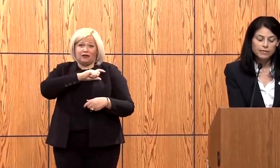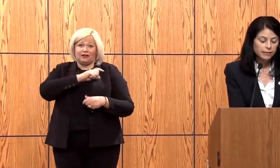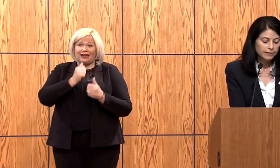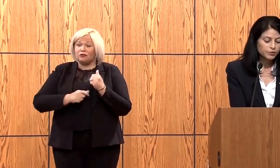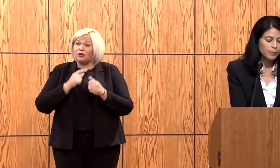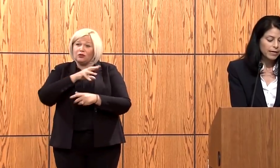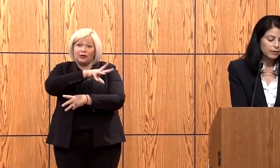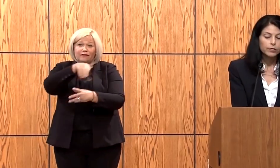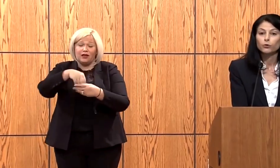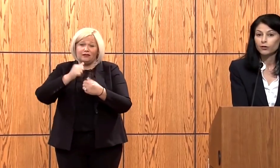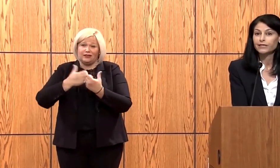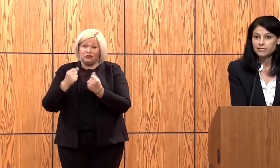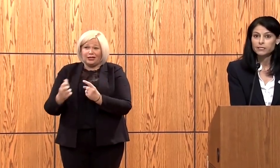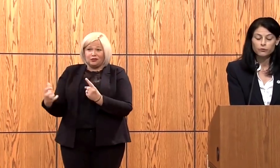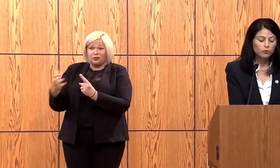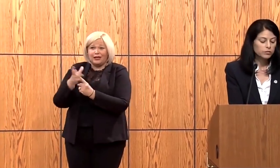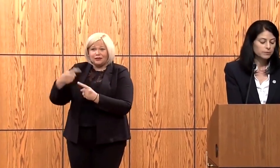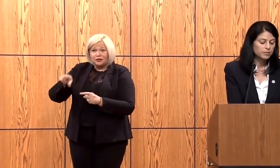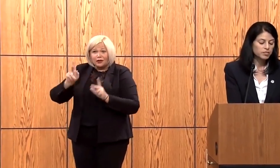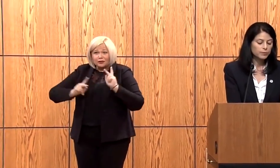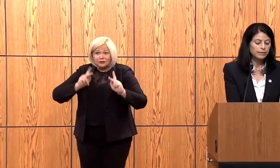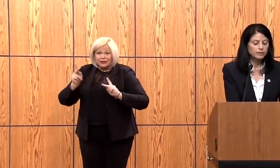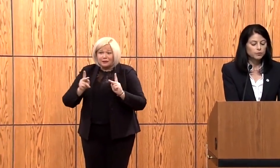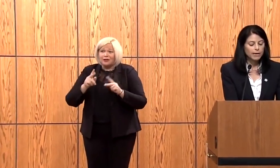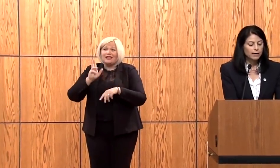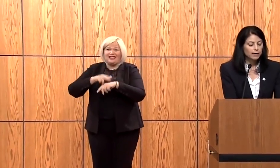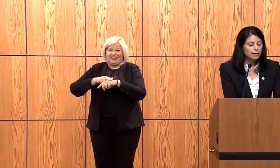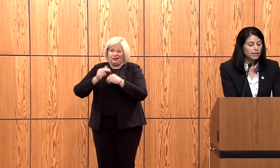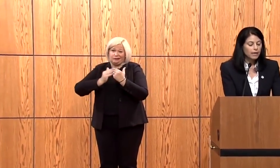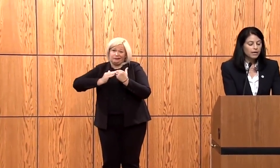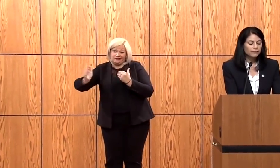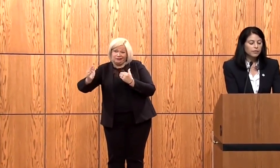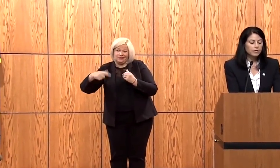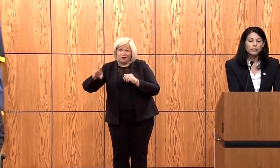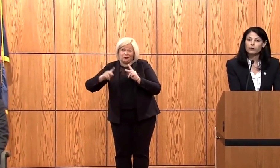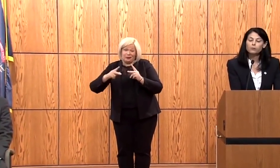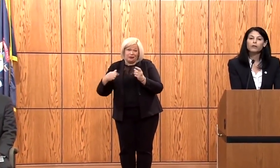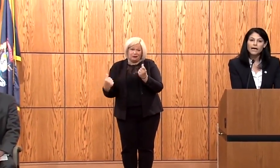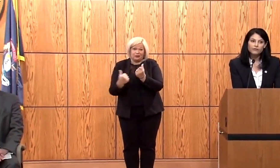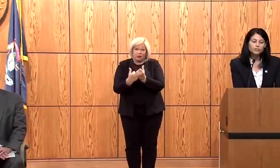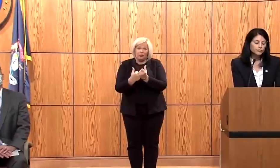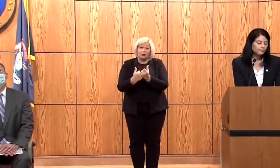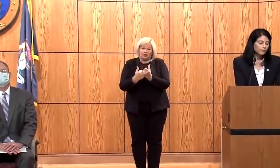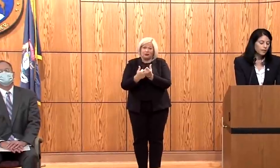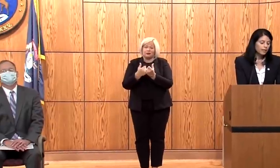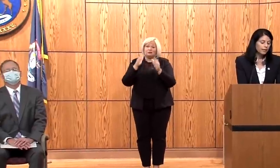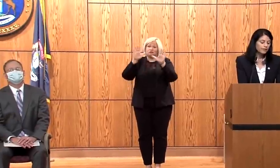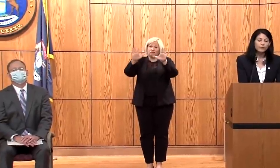WITH THAT, I WANT TO THANK EVERYONE UP HERE IN LAW EVERYONE UP HERE IN LAW ENFORCEMENT AND EVERYONE WHO ENFORCEMENT AND EVERYONE WHO PARTICIPATED IN THIS MATTER AND PARTICIPATED IN THIS MATTER AND OF COURSE WILL CONTINUE TO